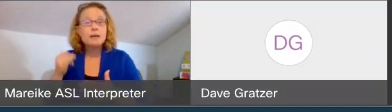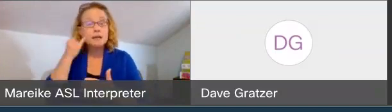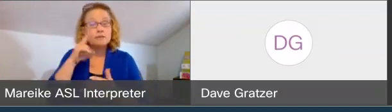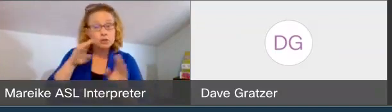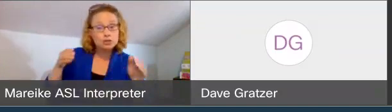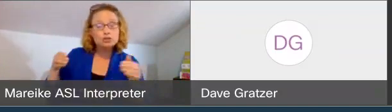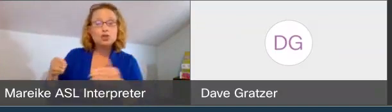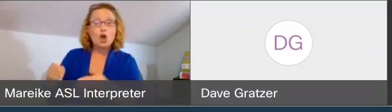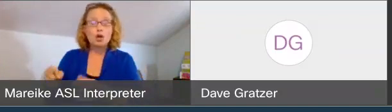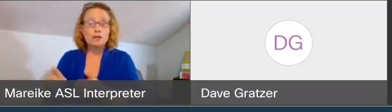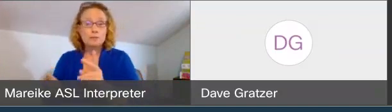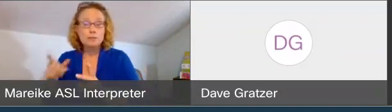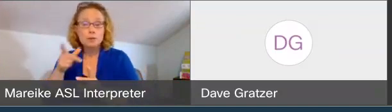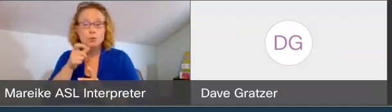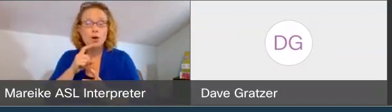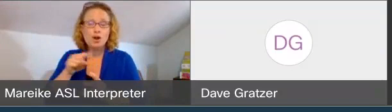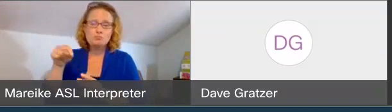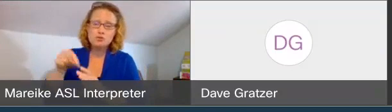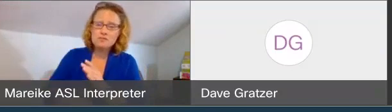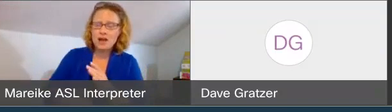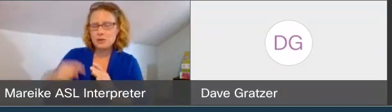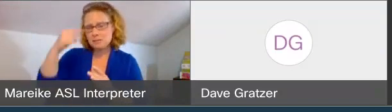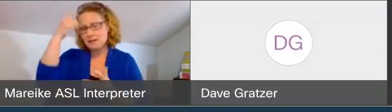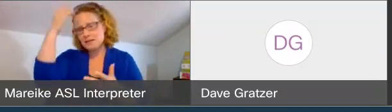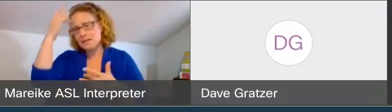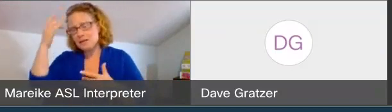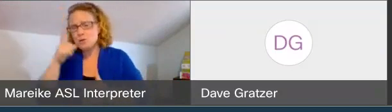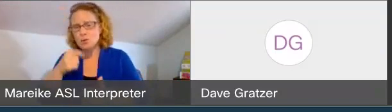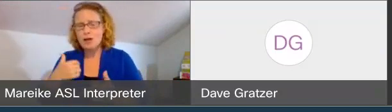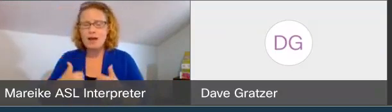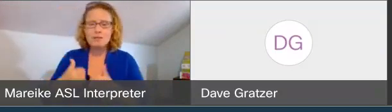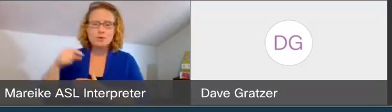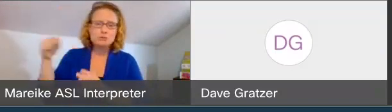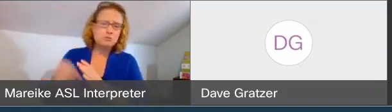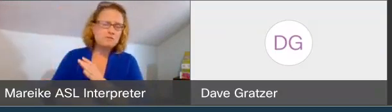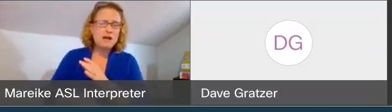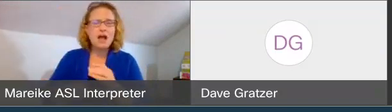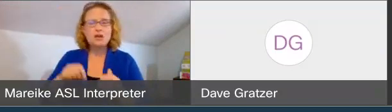who are most profoundly ill who have the most profound justice involvement and histories,